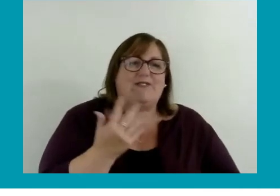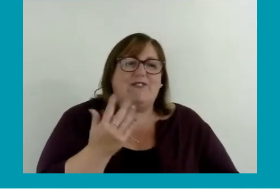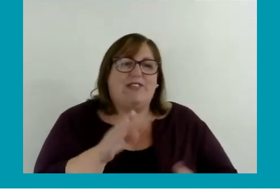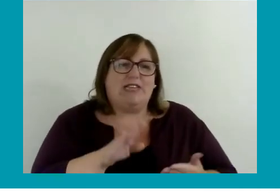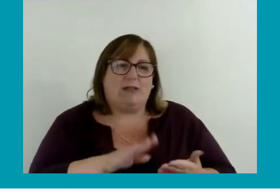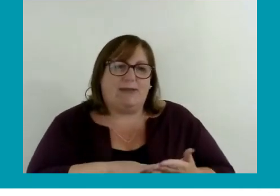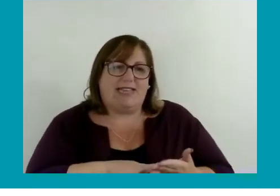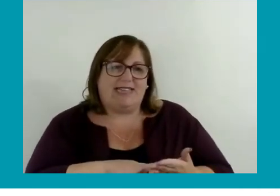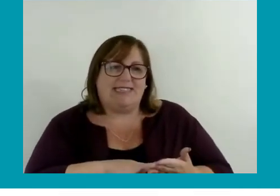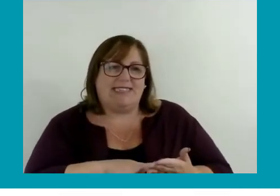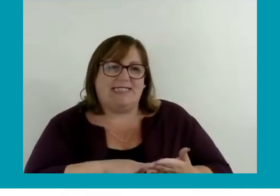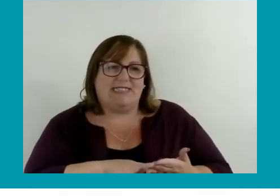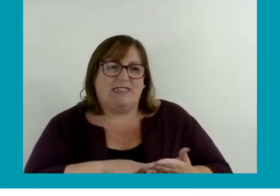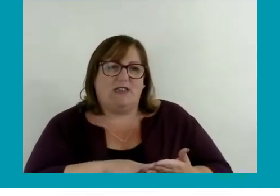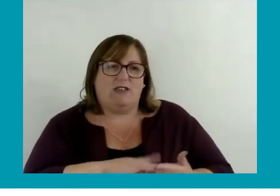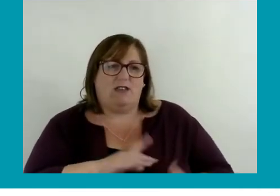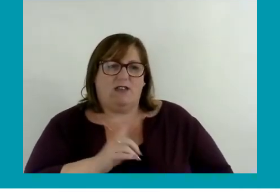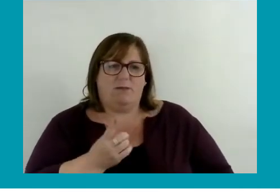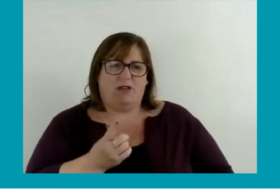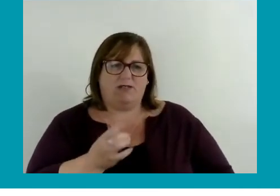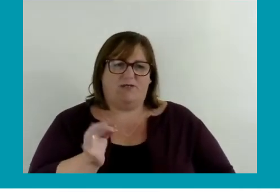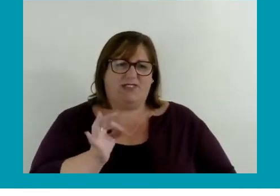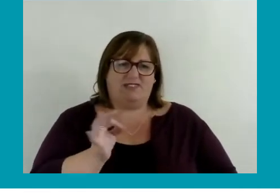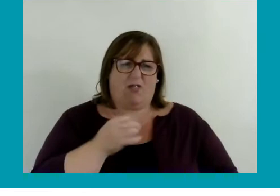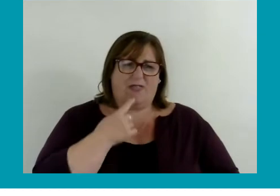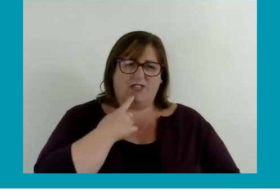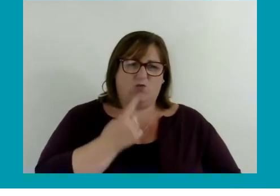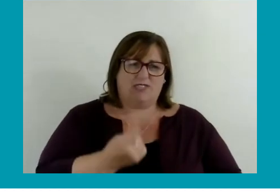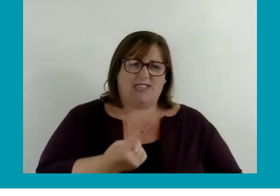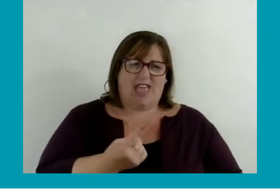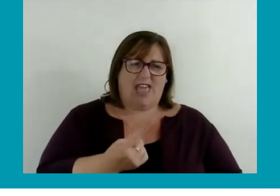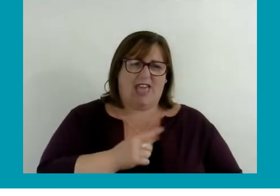but there's nothing to say that you can't ask for that as three 15-minute blocks